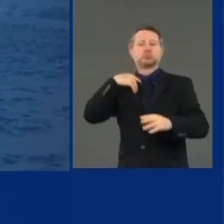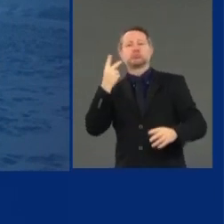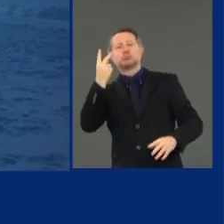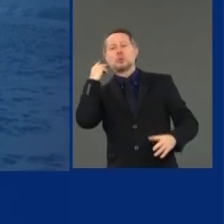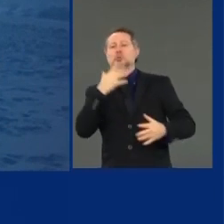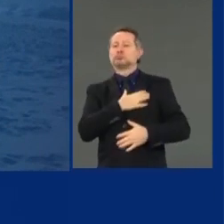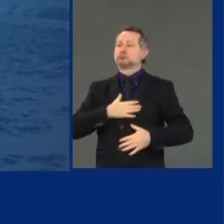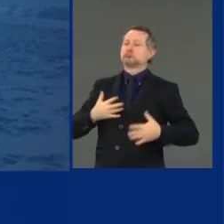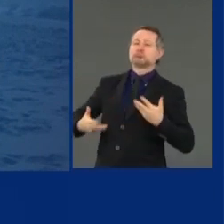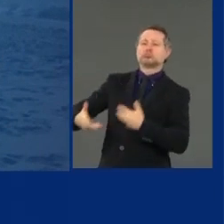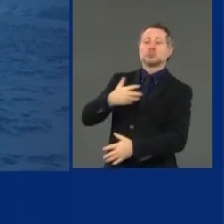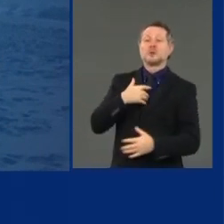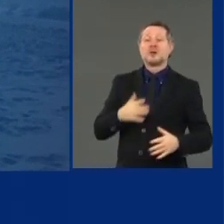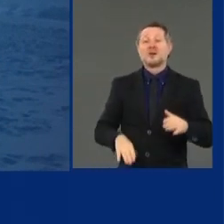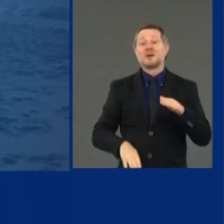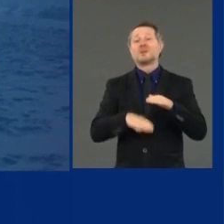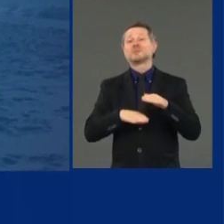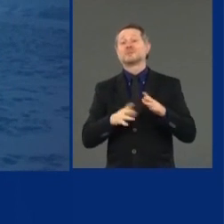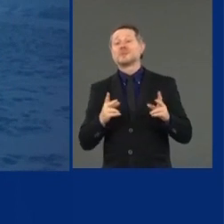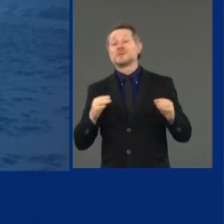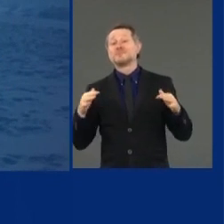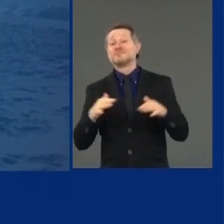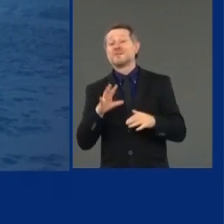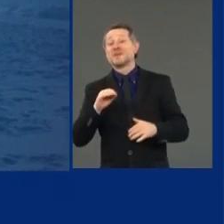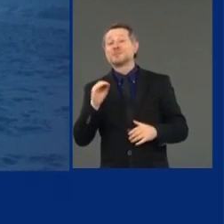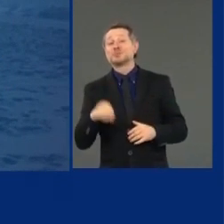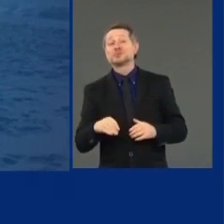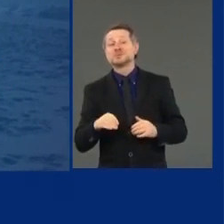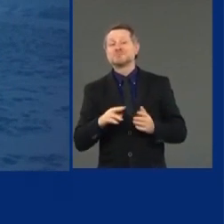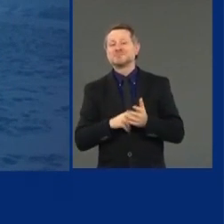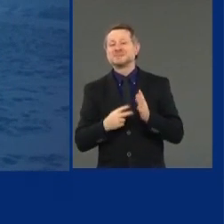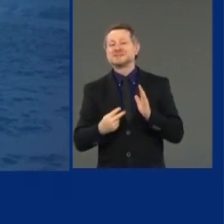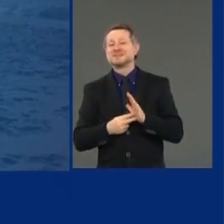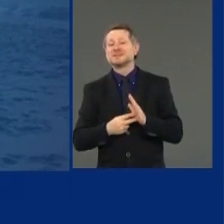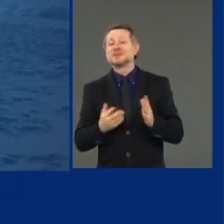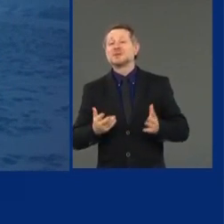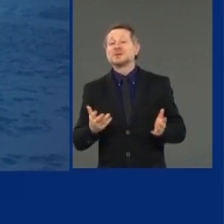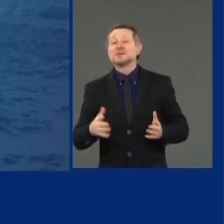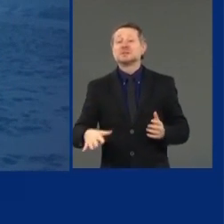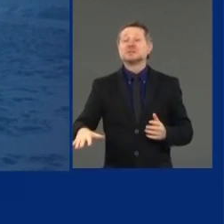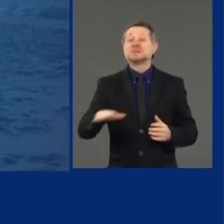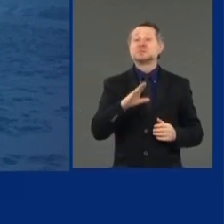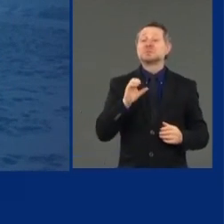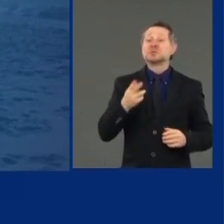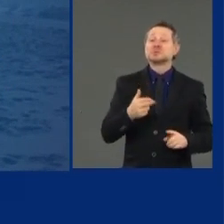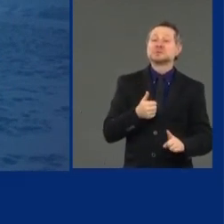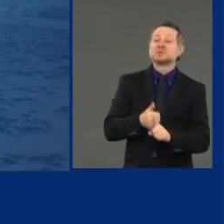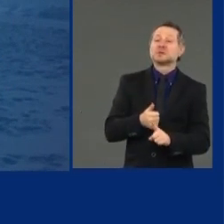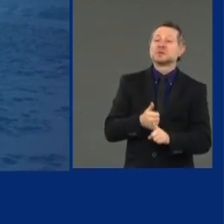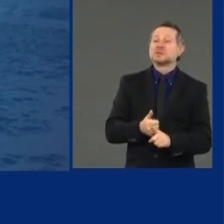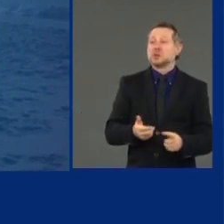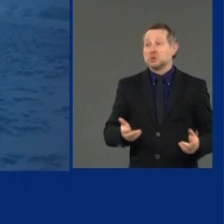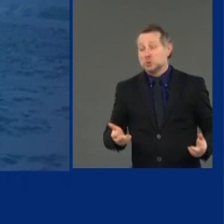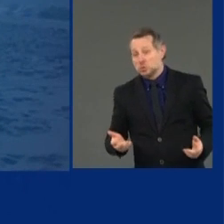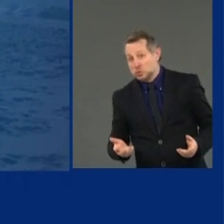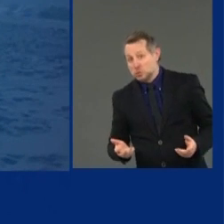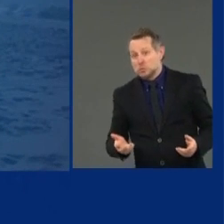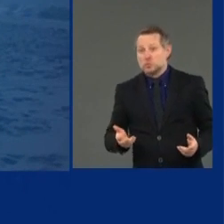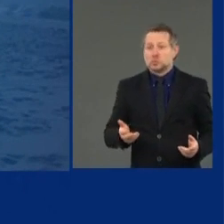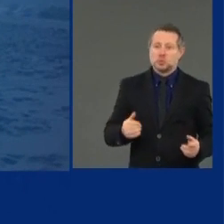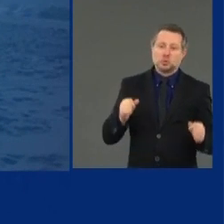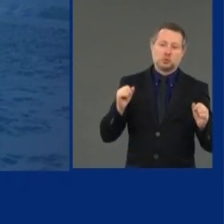PEOPLE WANT TO GET OUT OF THE